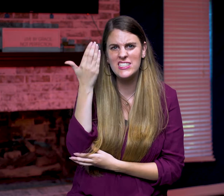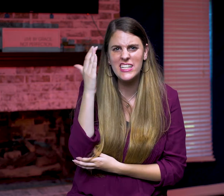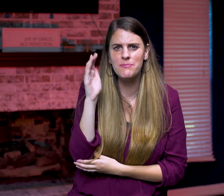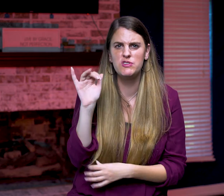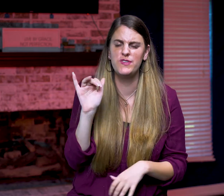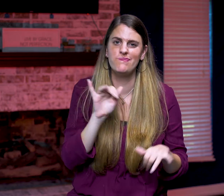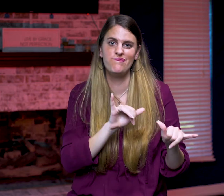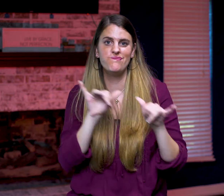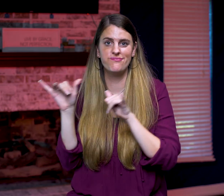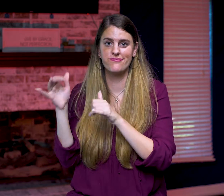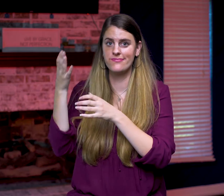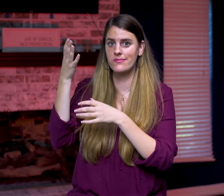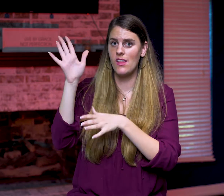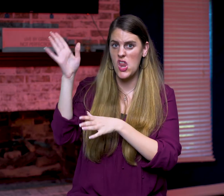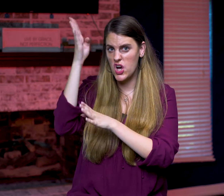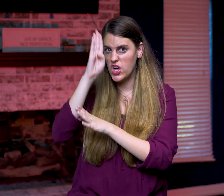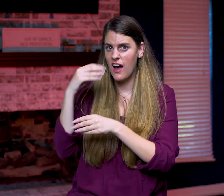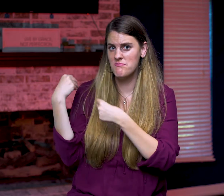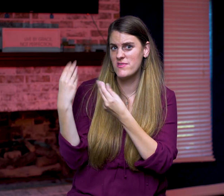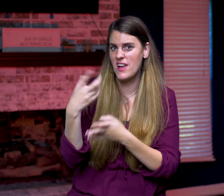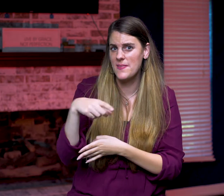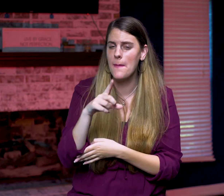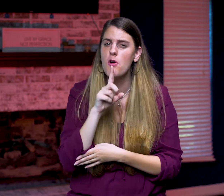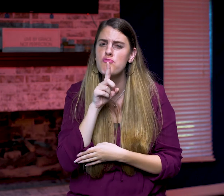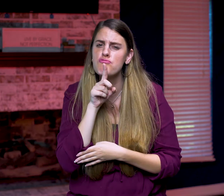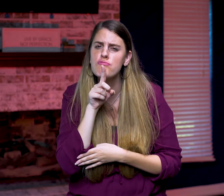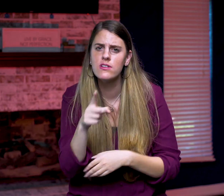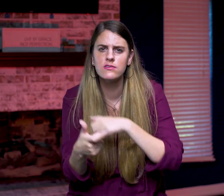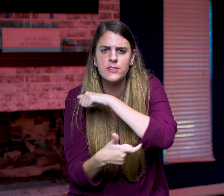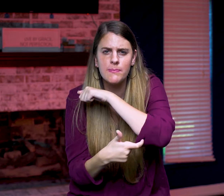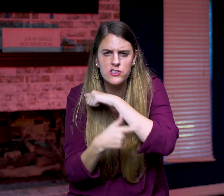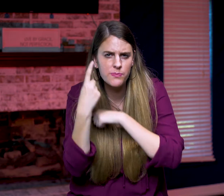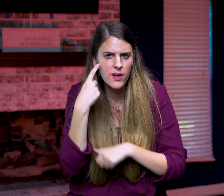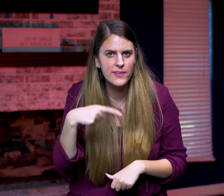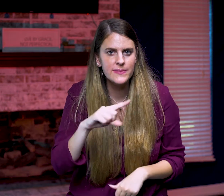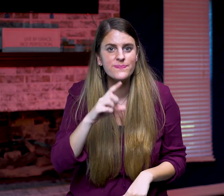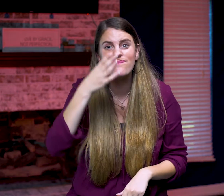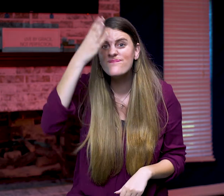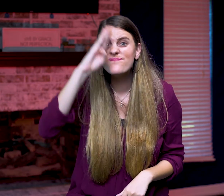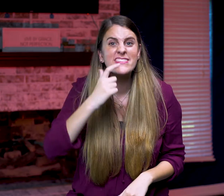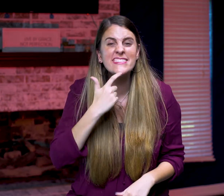they seem to as well, so this goddess presents a real temptation for them.